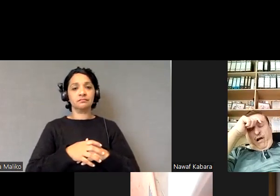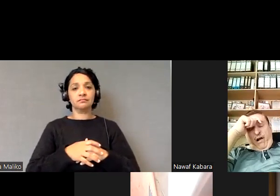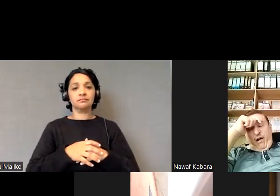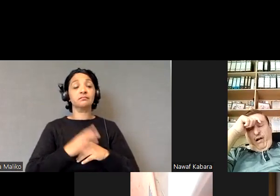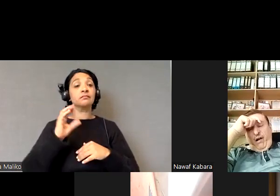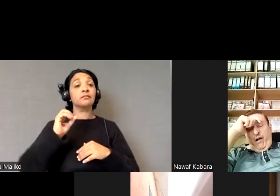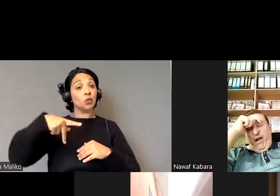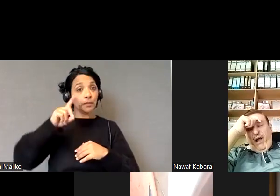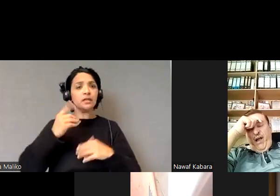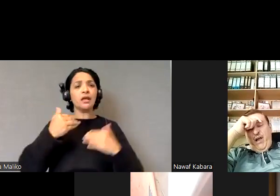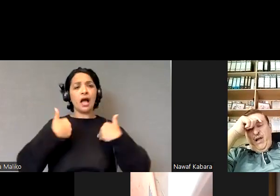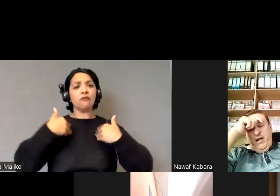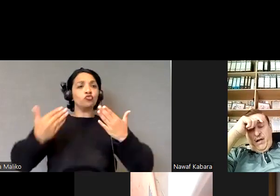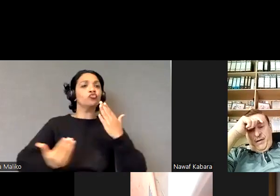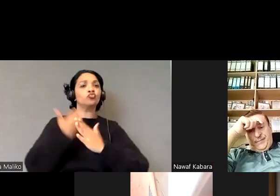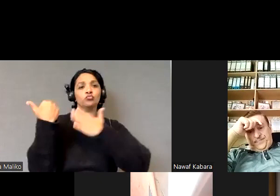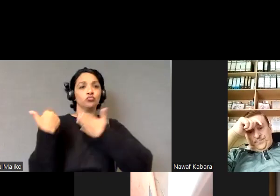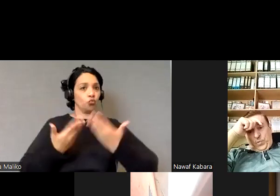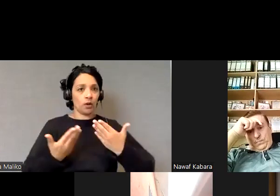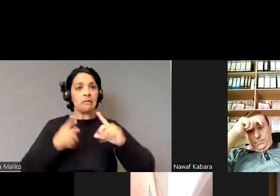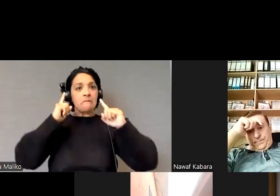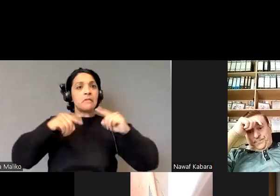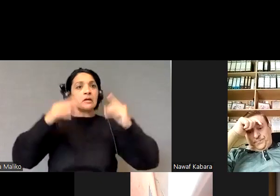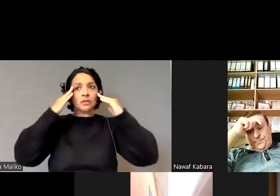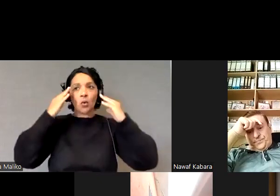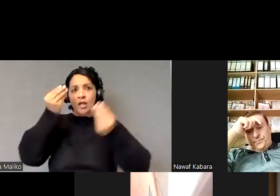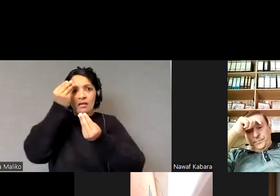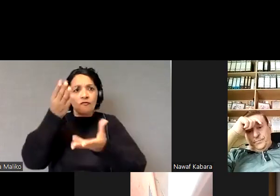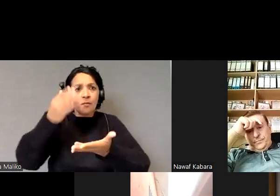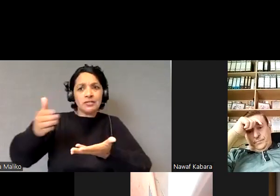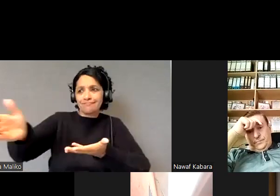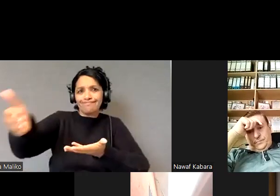and condition of persons with disabilities, organising shipments and distribution of food